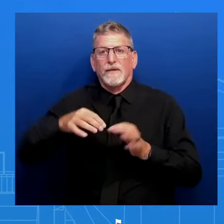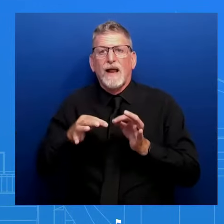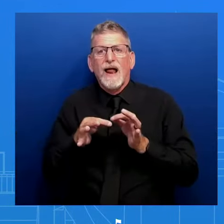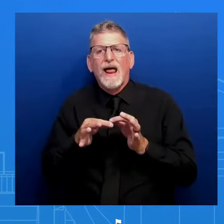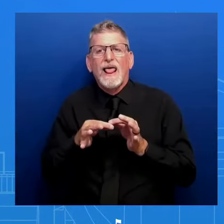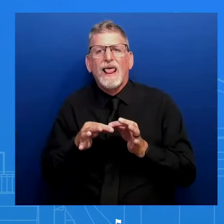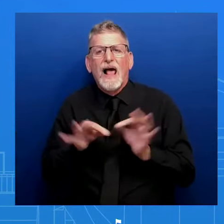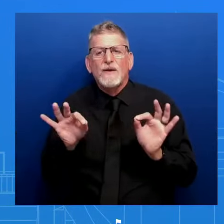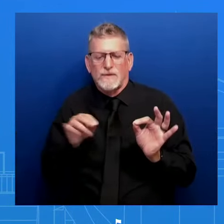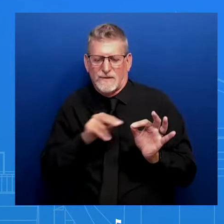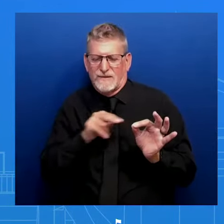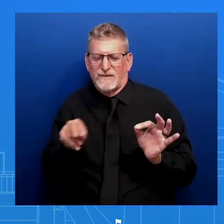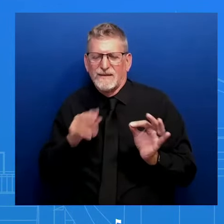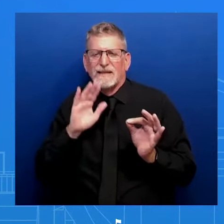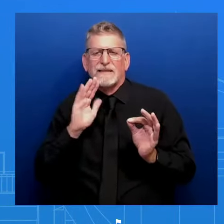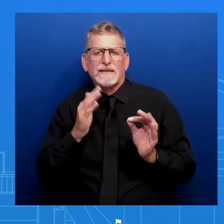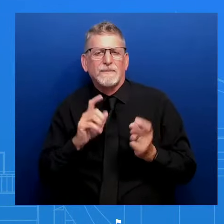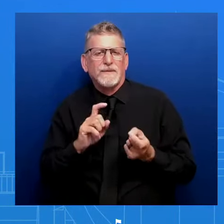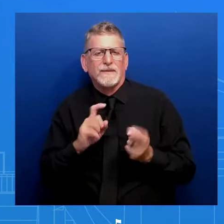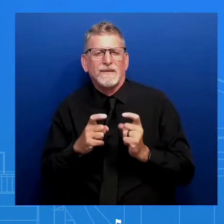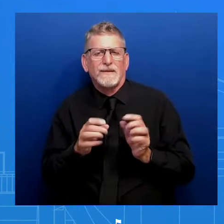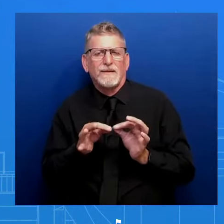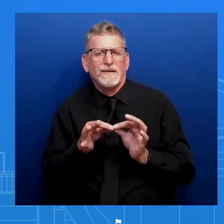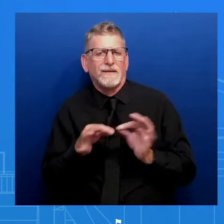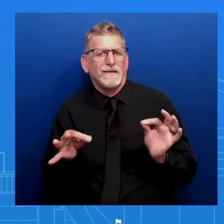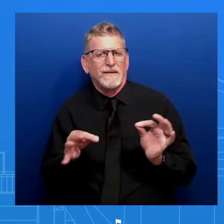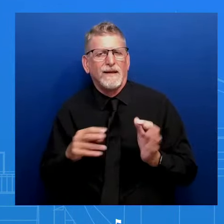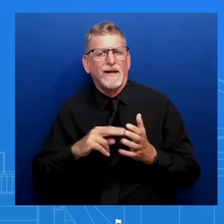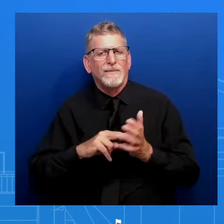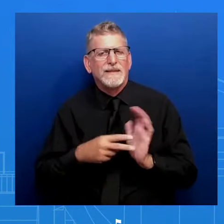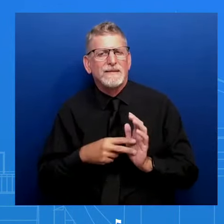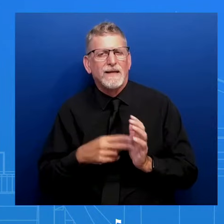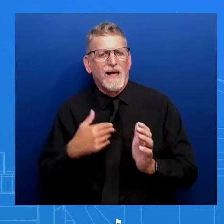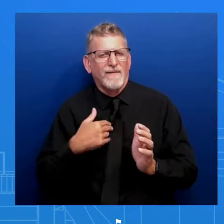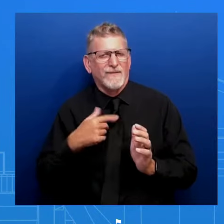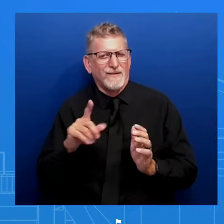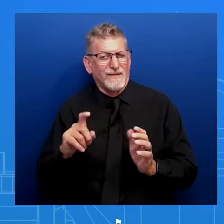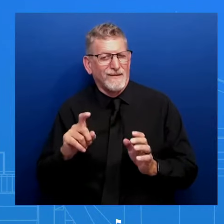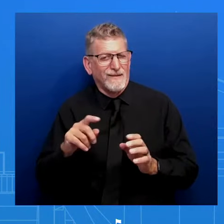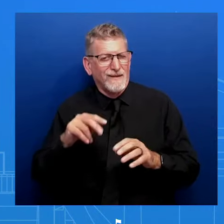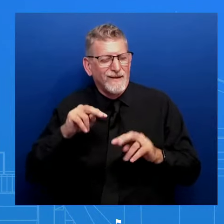I wanted to ask, though, about Elizabeth Naftali.